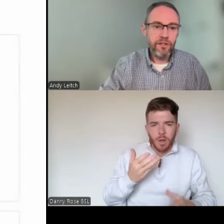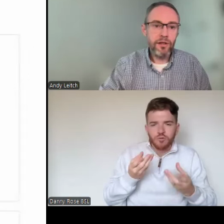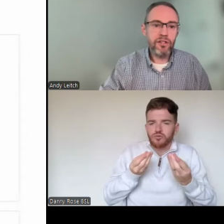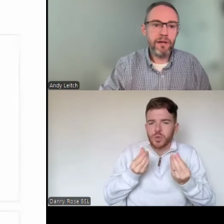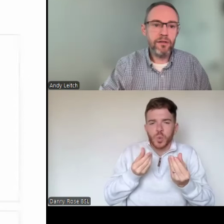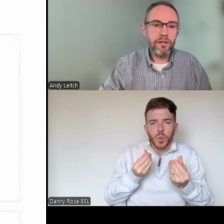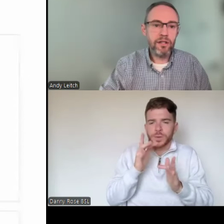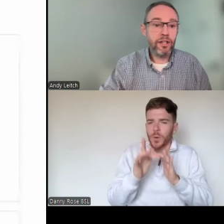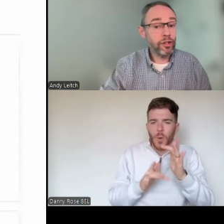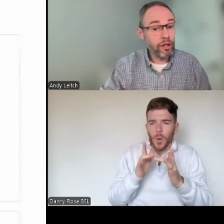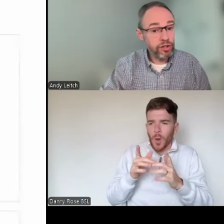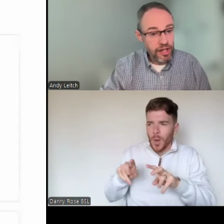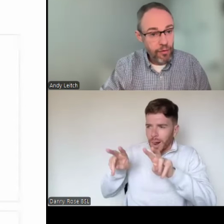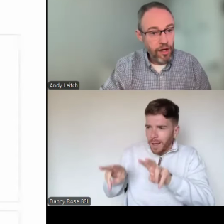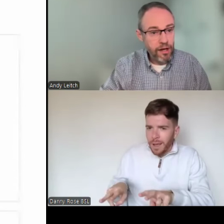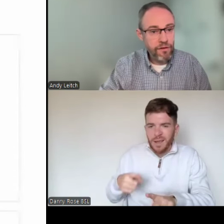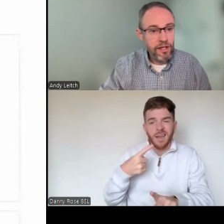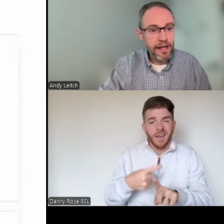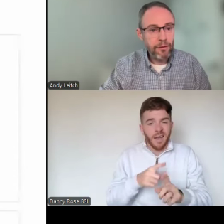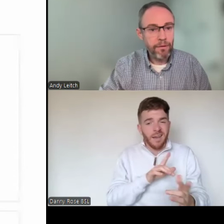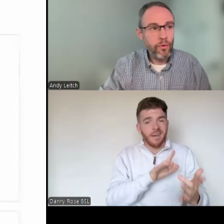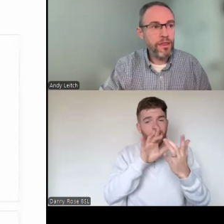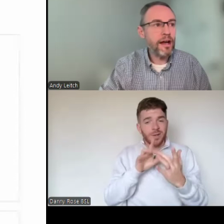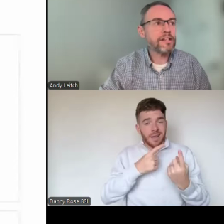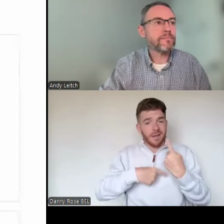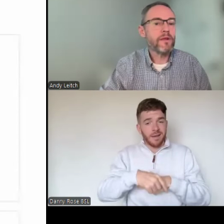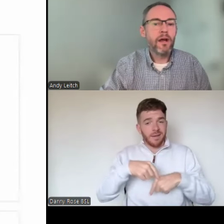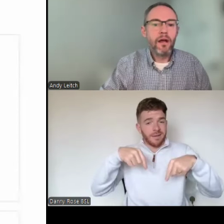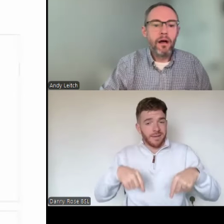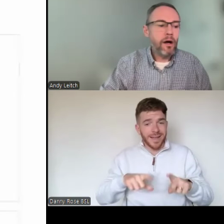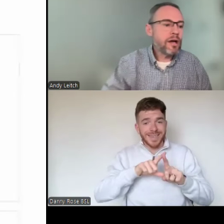Obviously, you can speak to us at the Digital Culture Network if you need help with that.